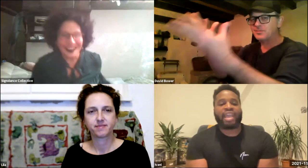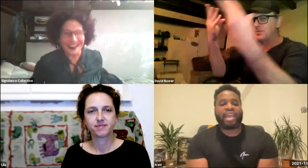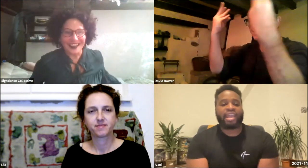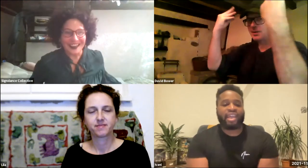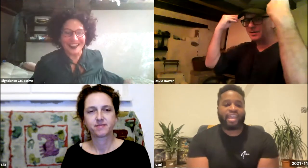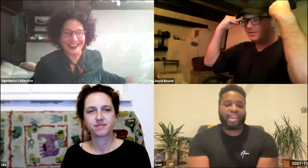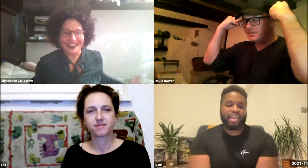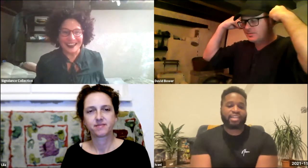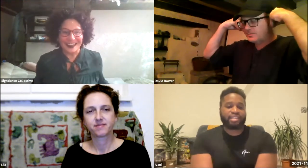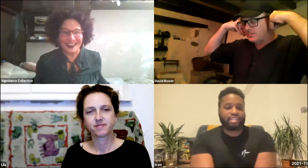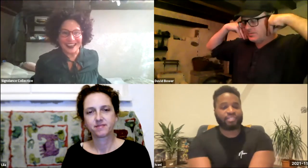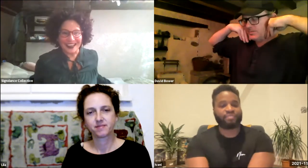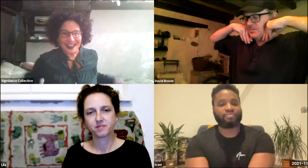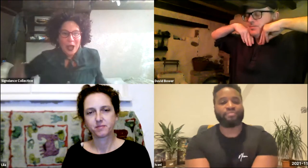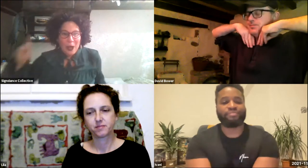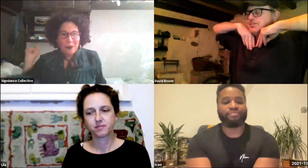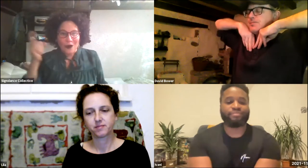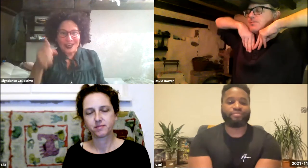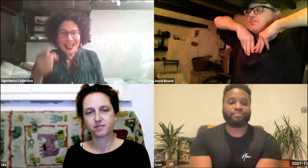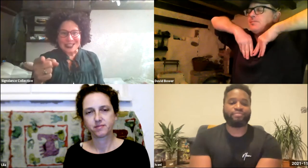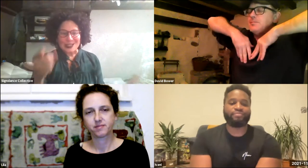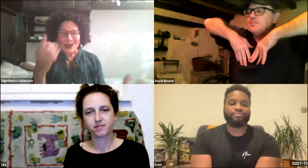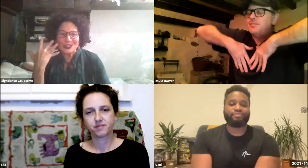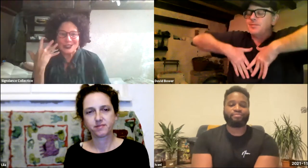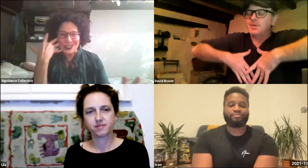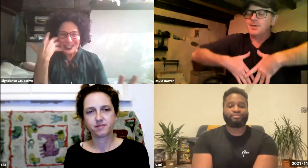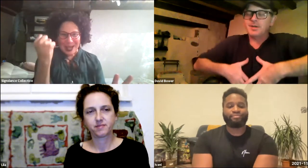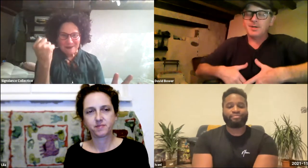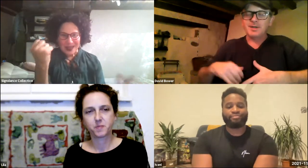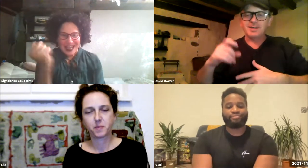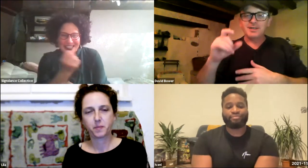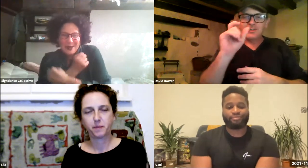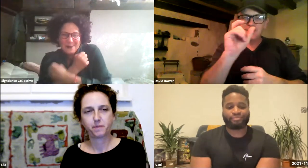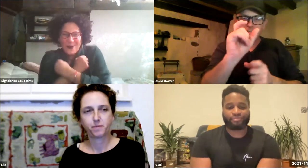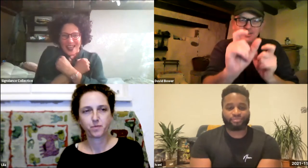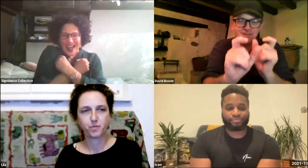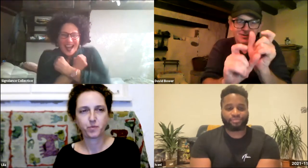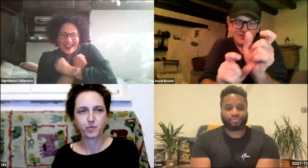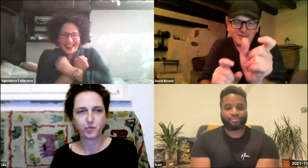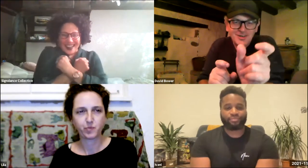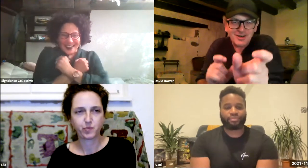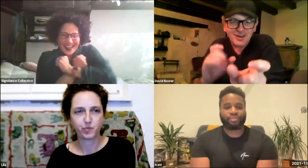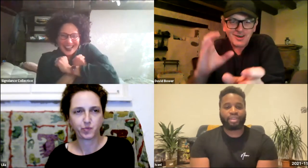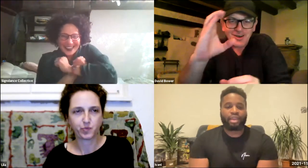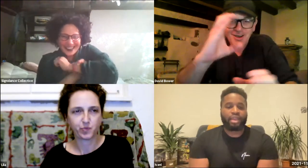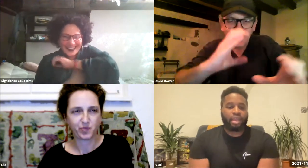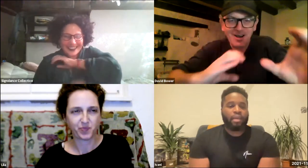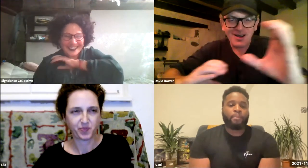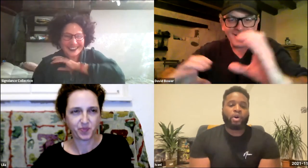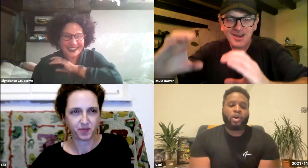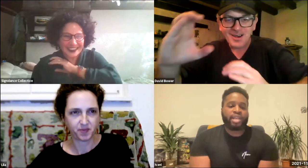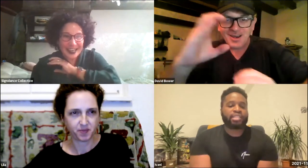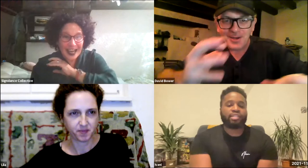So, as was said in the film, there is a lot of